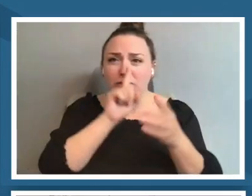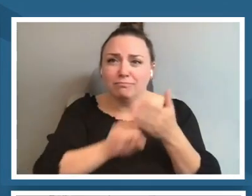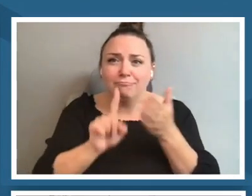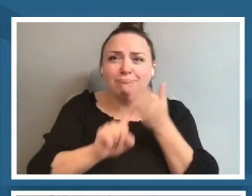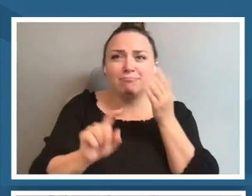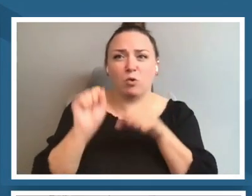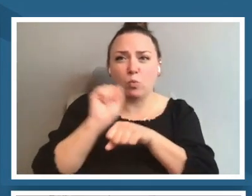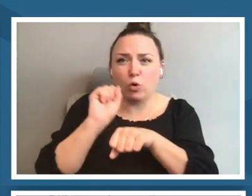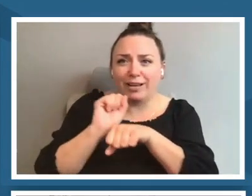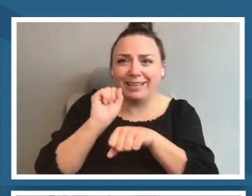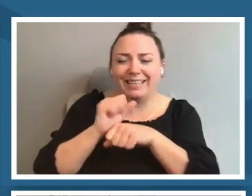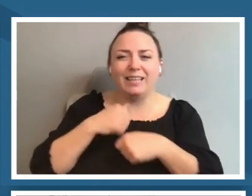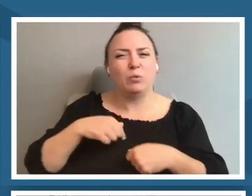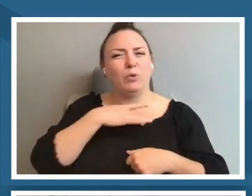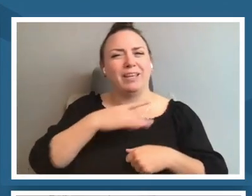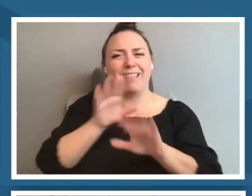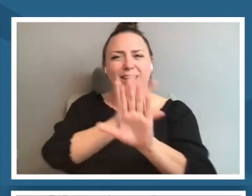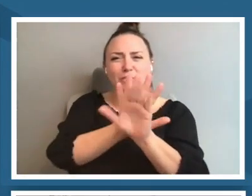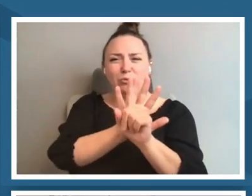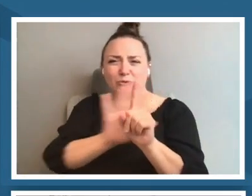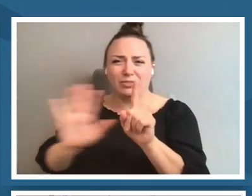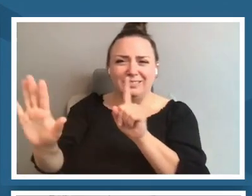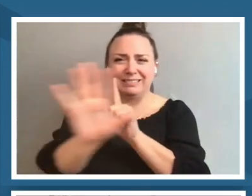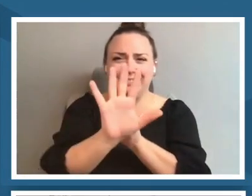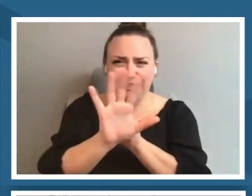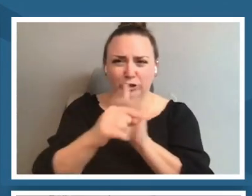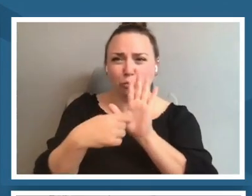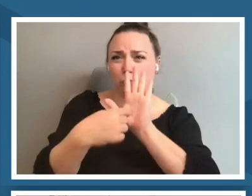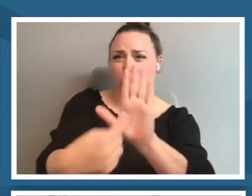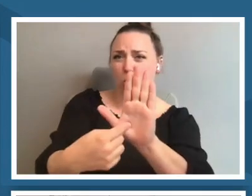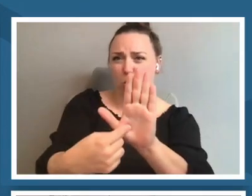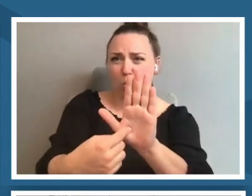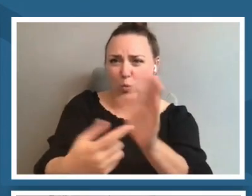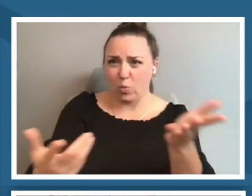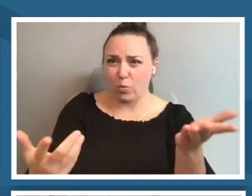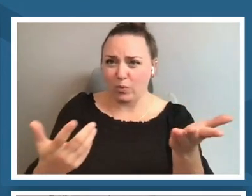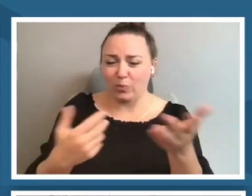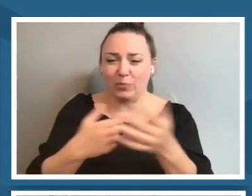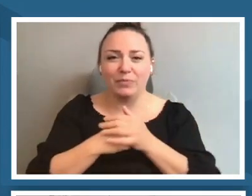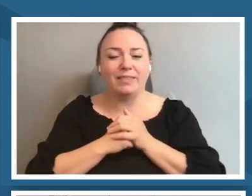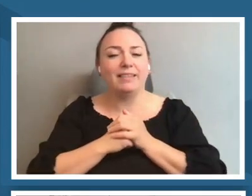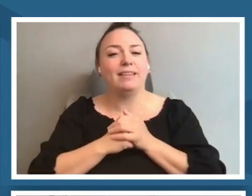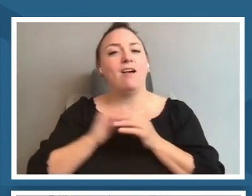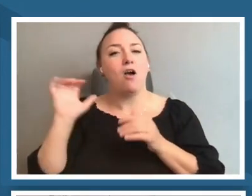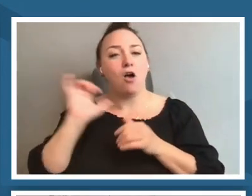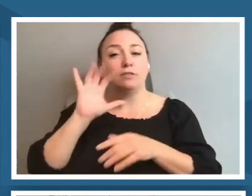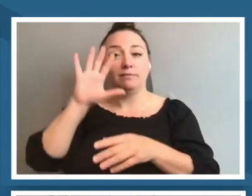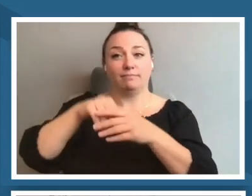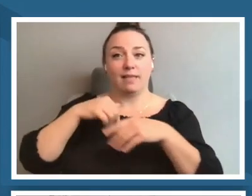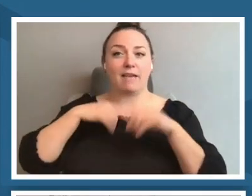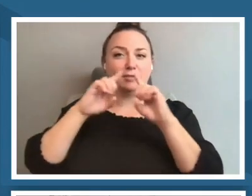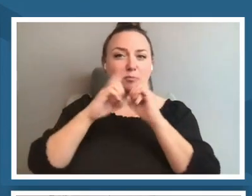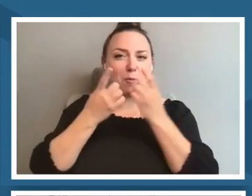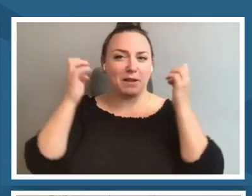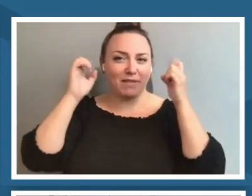behind the scenes so within this we also have a department of education if you